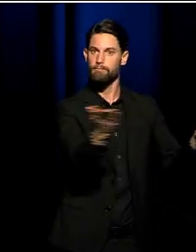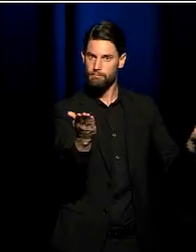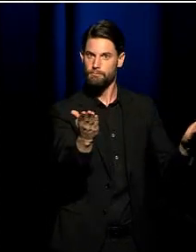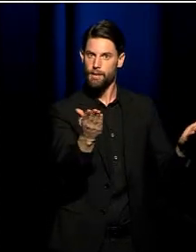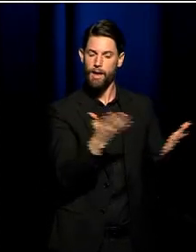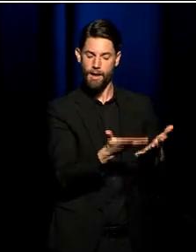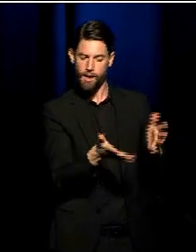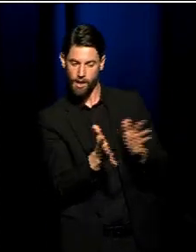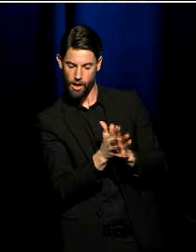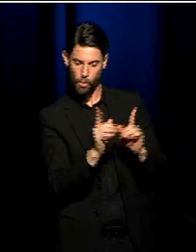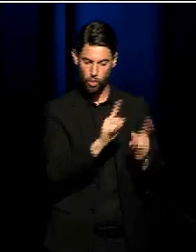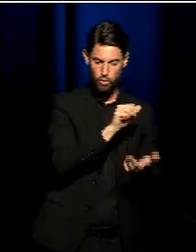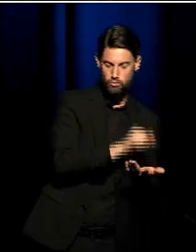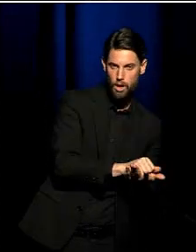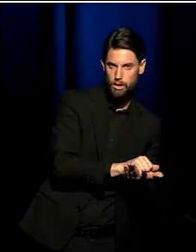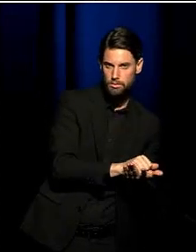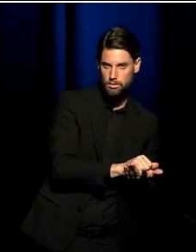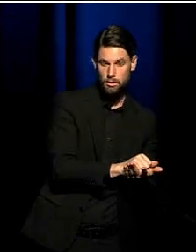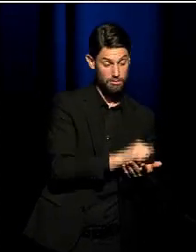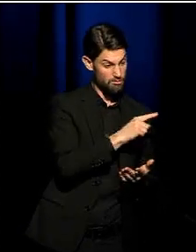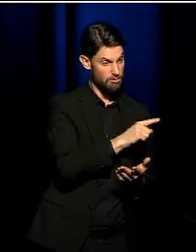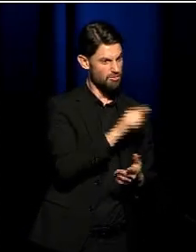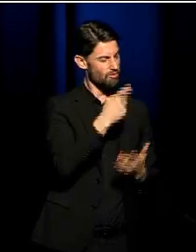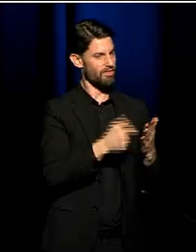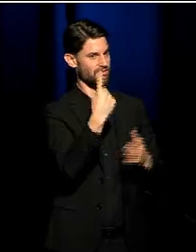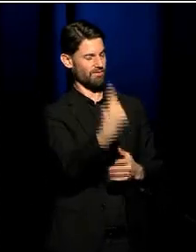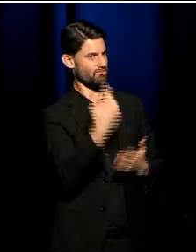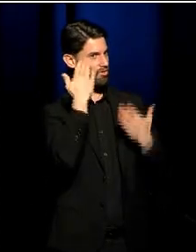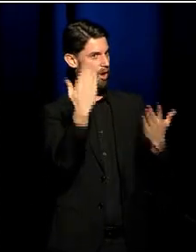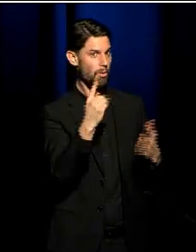them to understand their rights and their options. A person does not need to